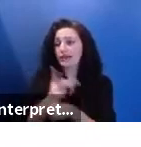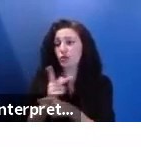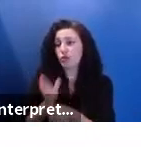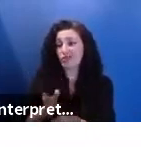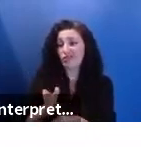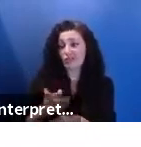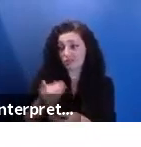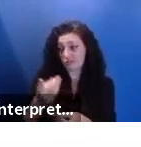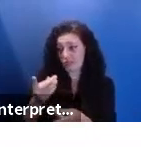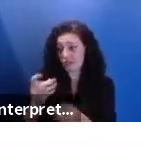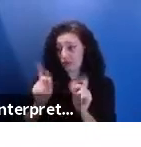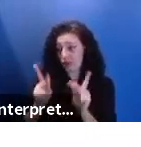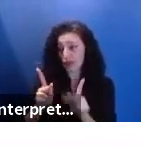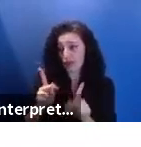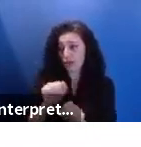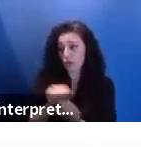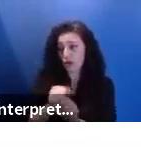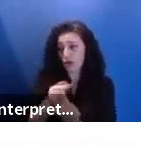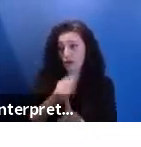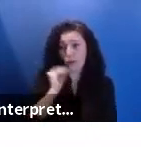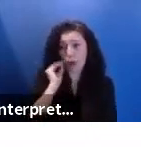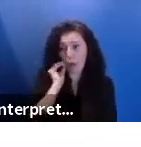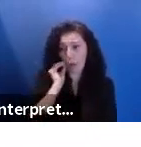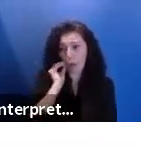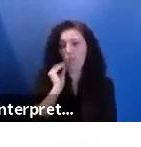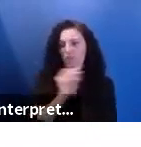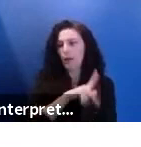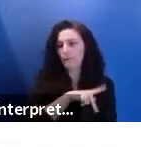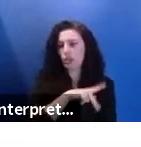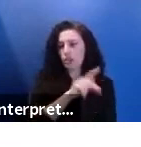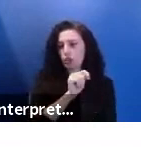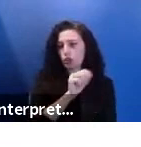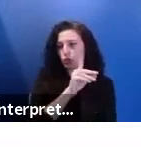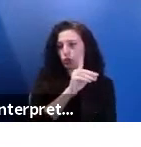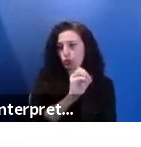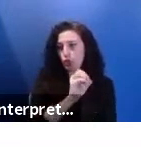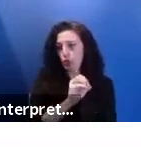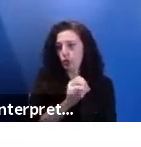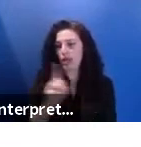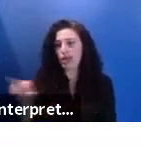or personal studio, if you have one. The producer is not required to agree, but they are required to consider that request in good faith.